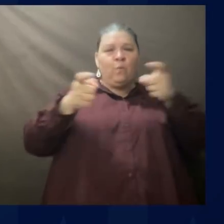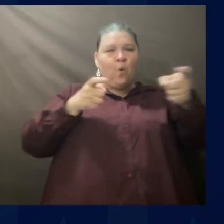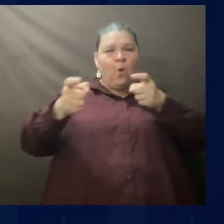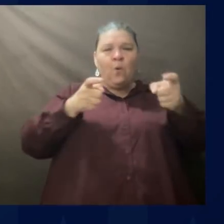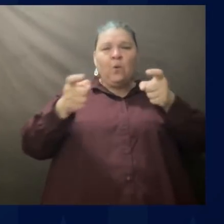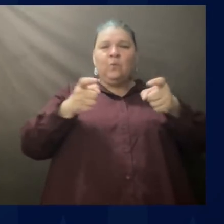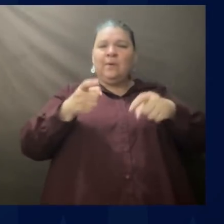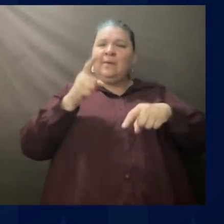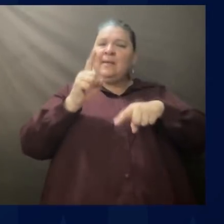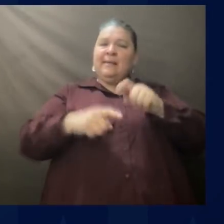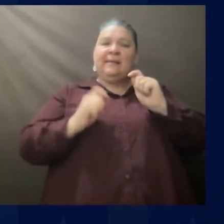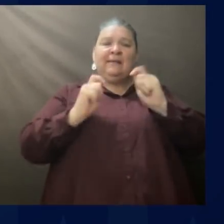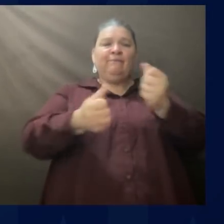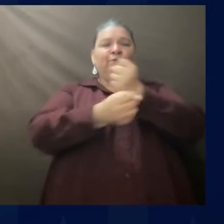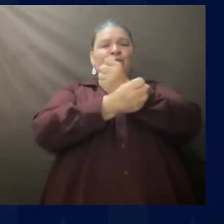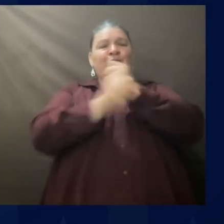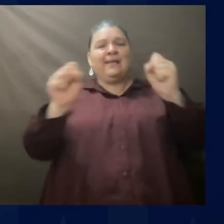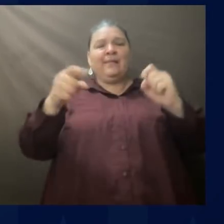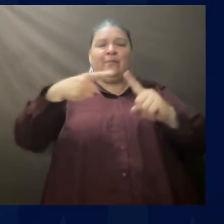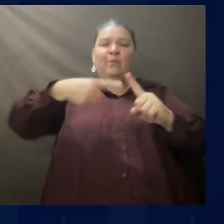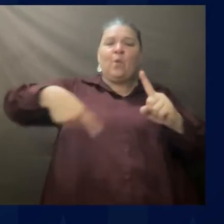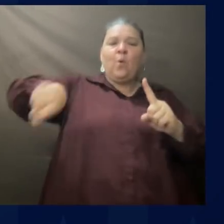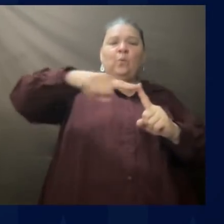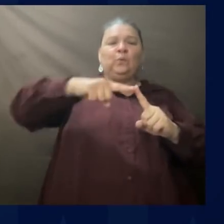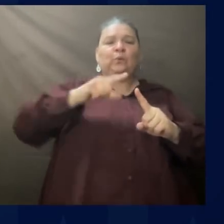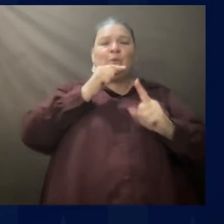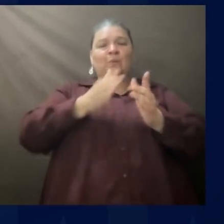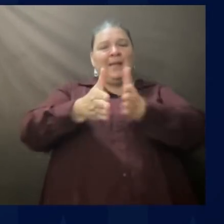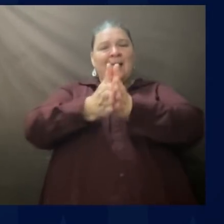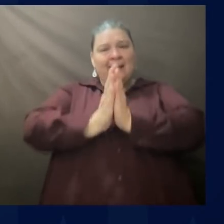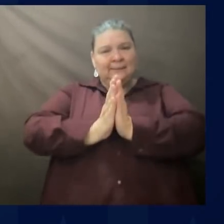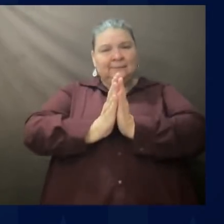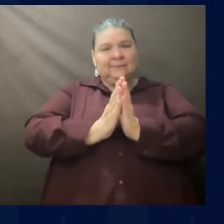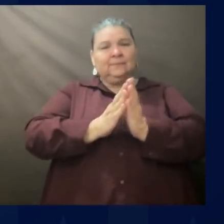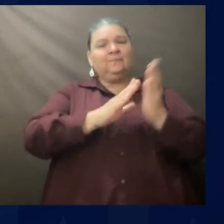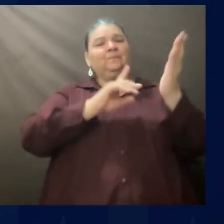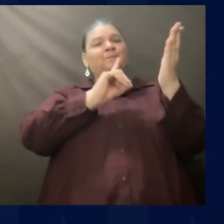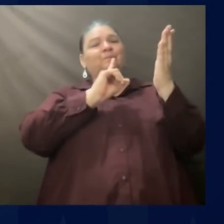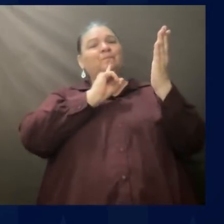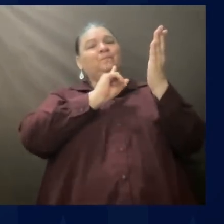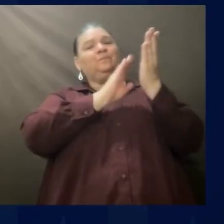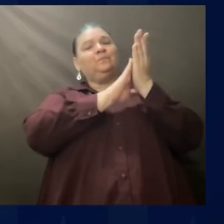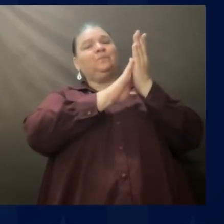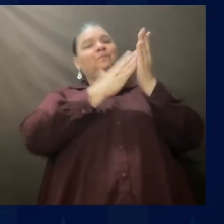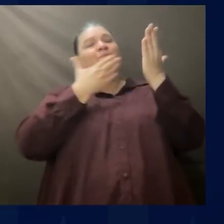I praise you this morning and thank you for a nation here who continues to call upon your name.